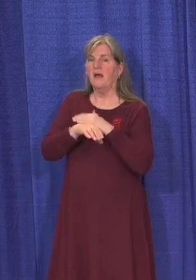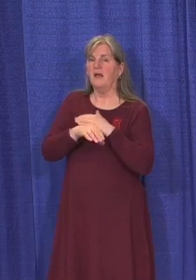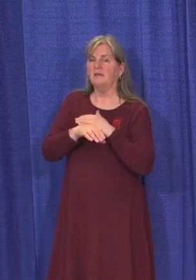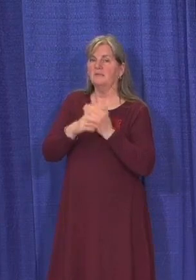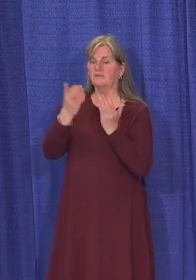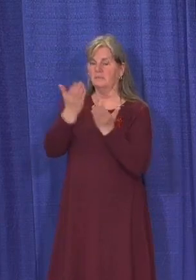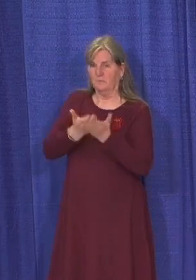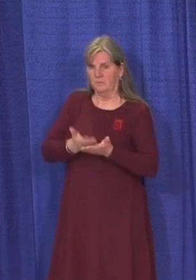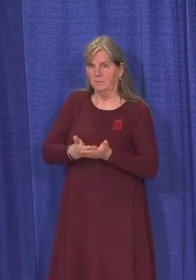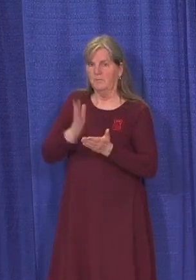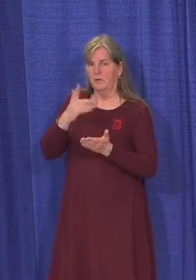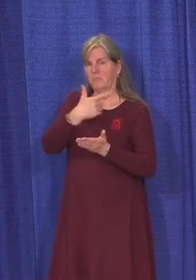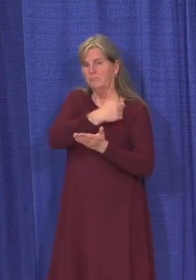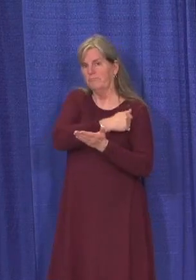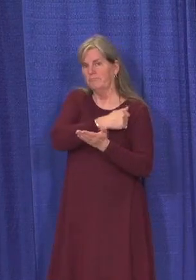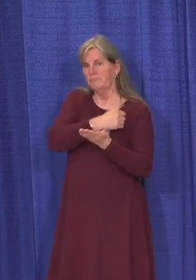and you say I consent to have